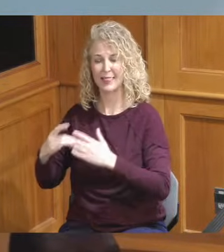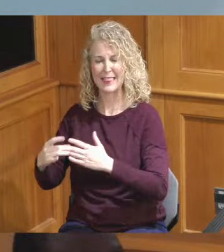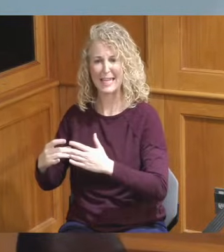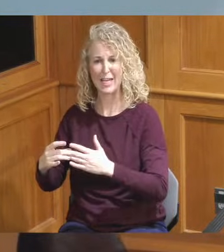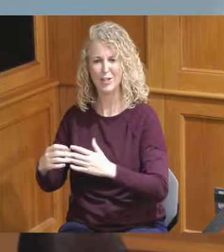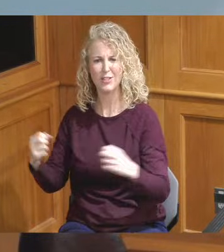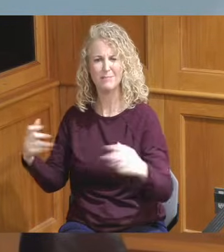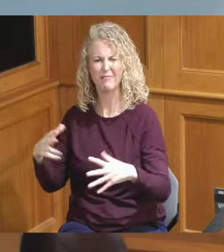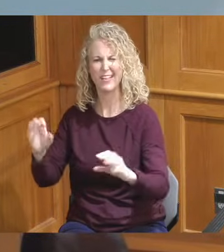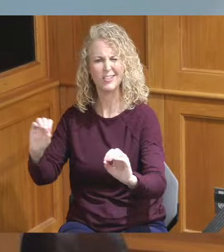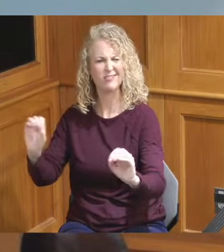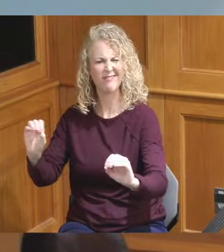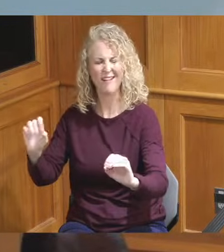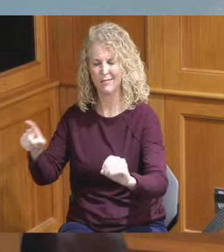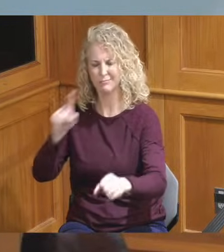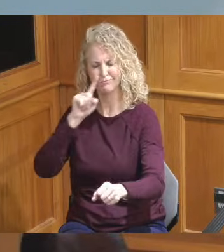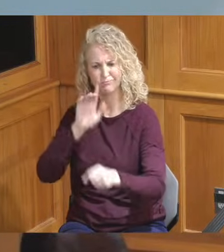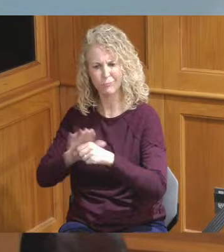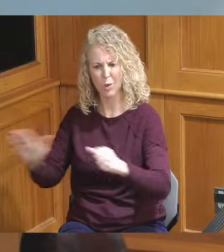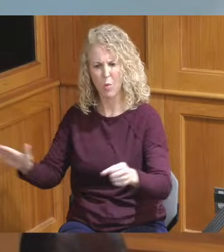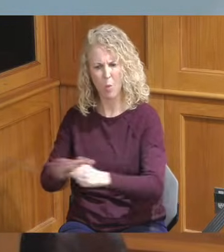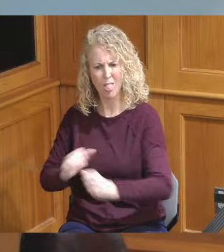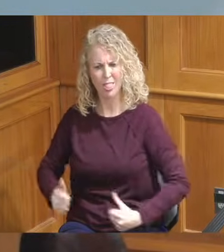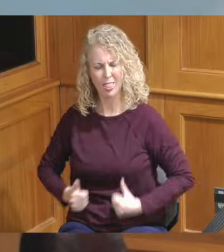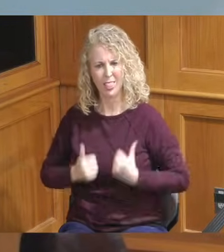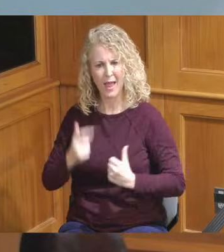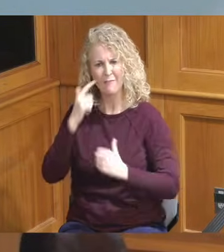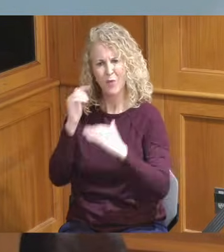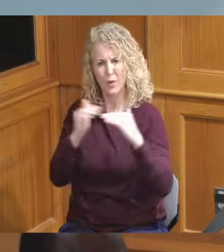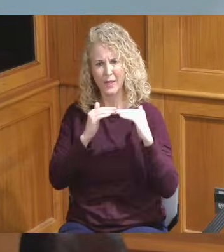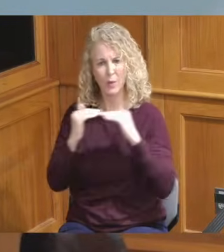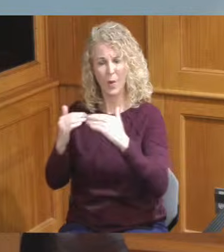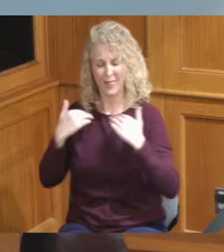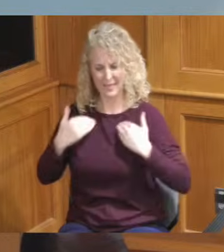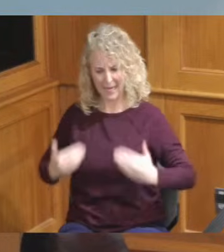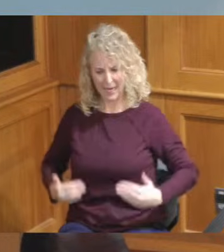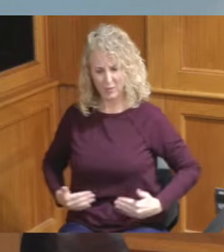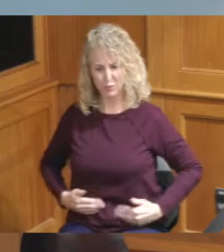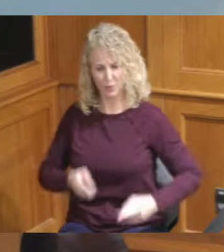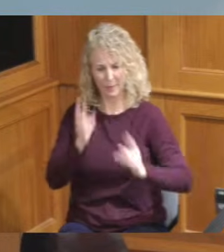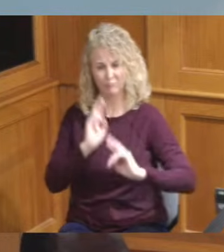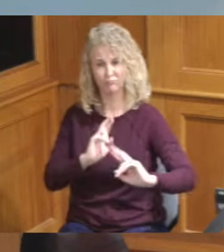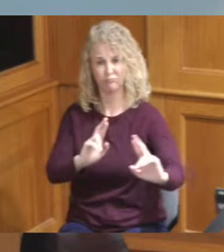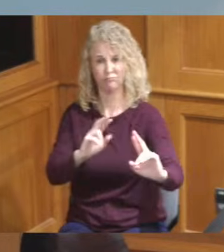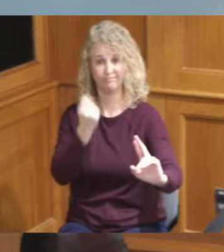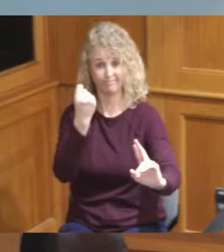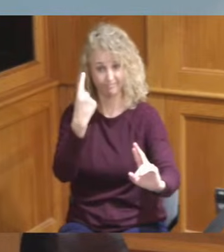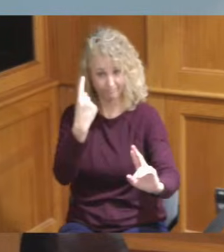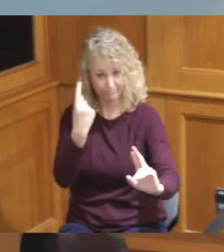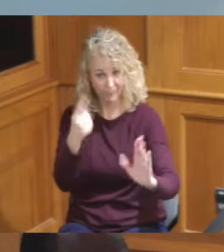and lifelong dedication to civil rights and human dignity. And be it further proclaim